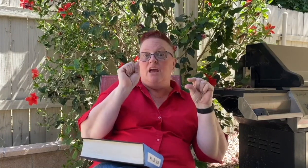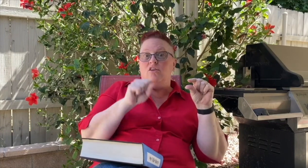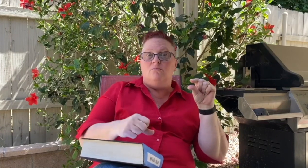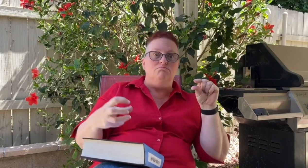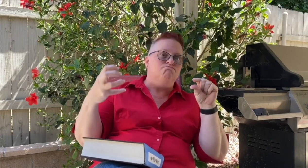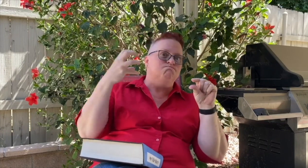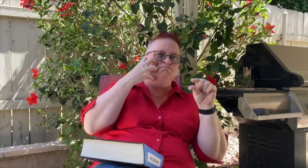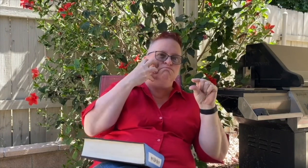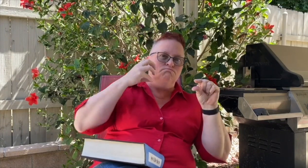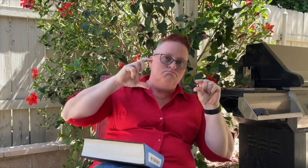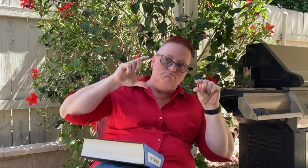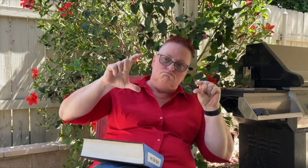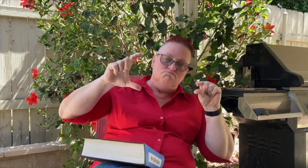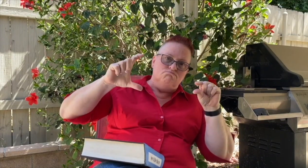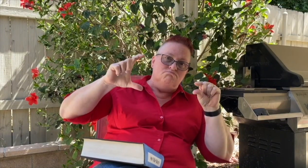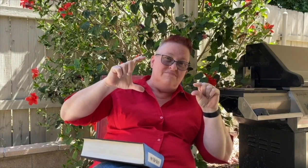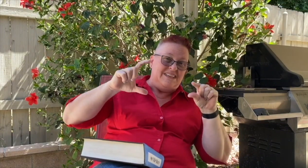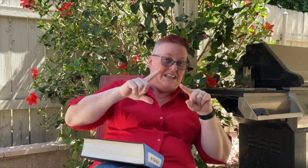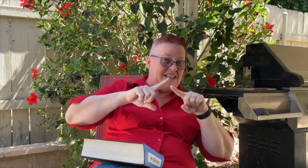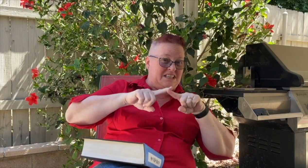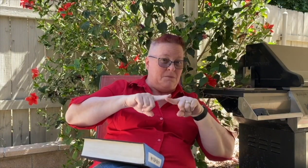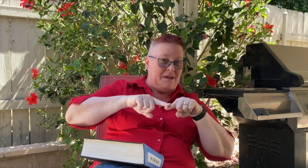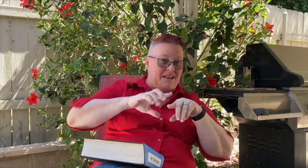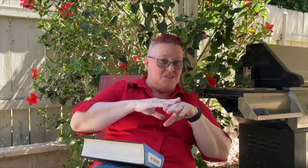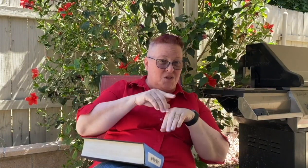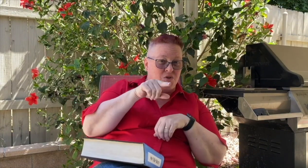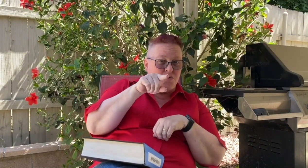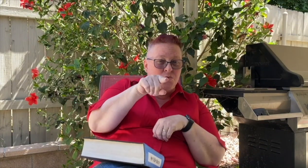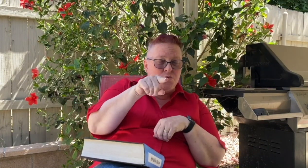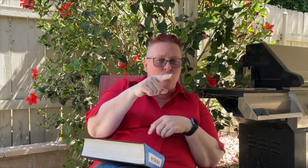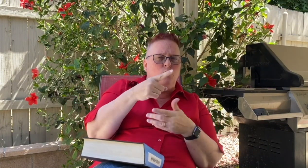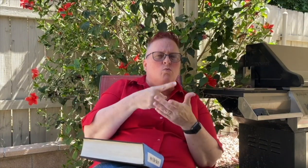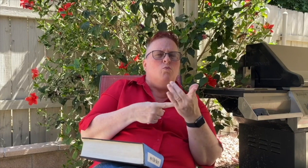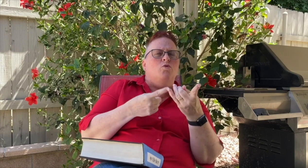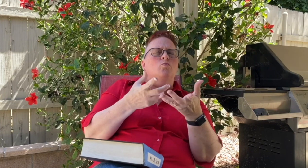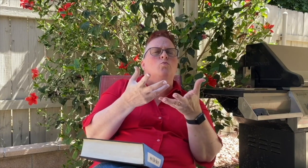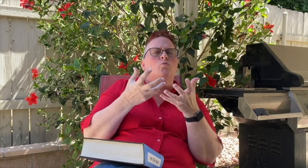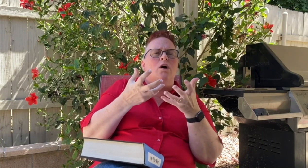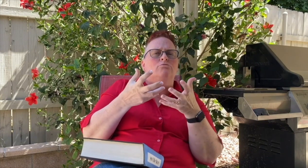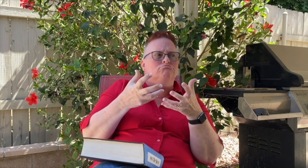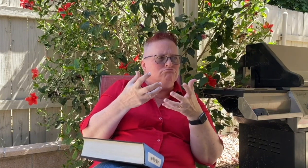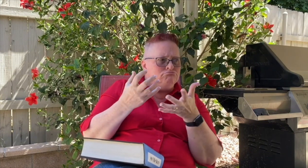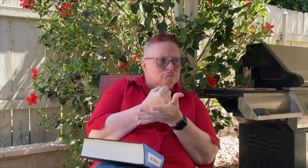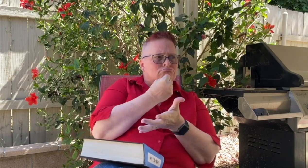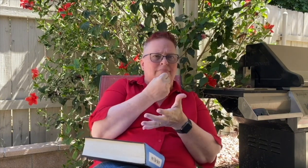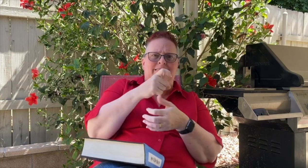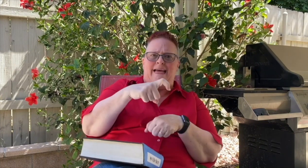It could be something very minimal. It could be something very major and that depends on you.